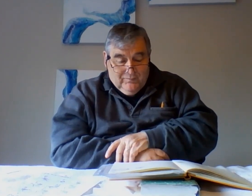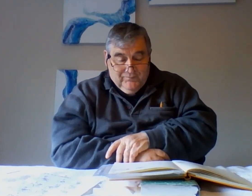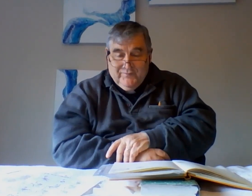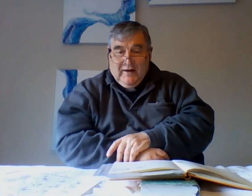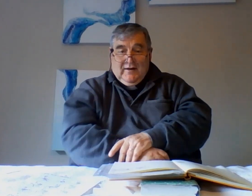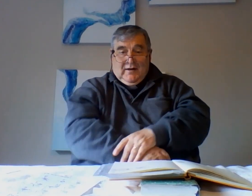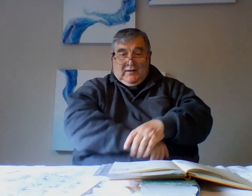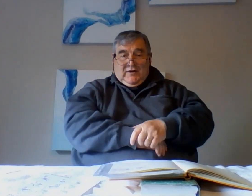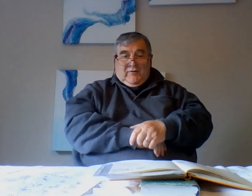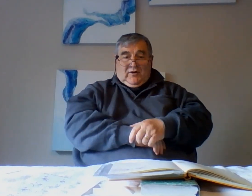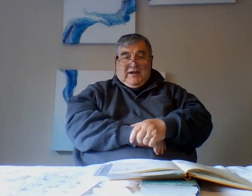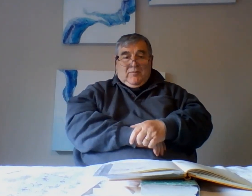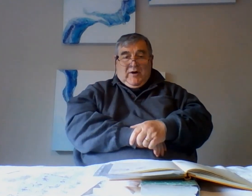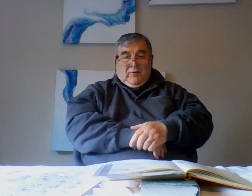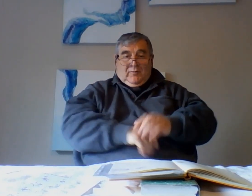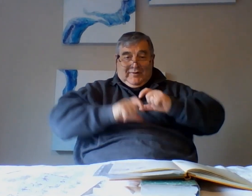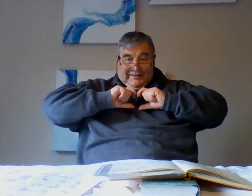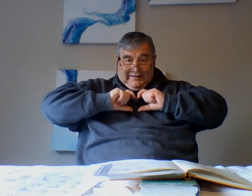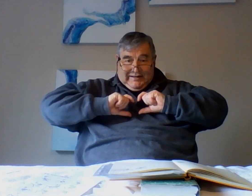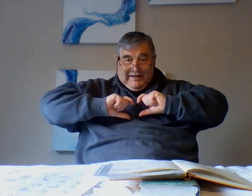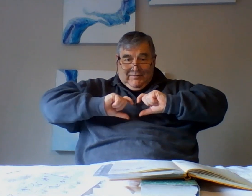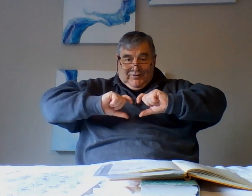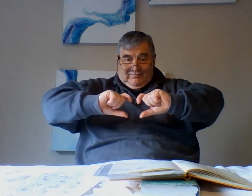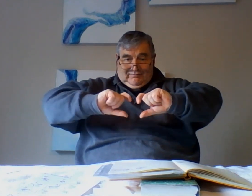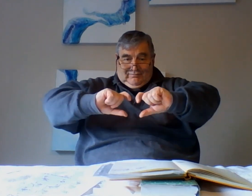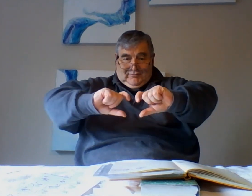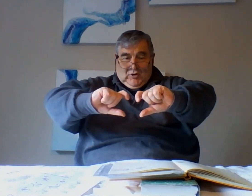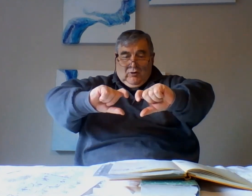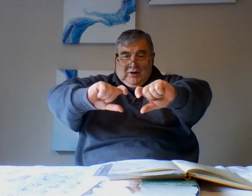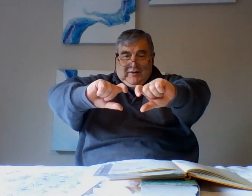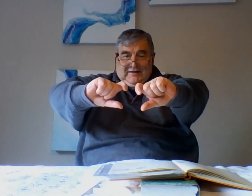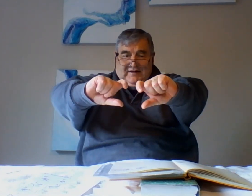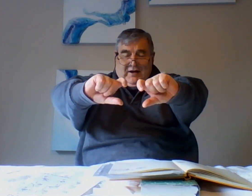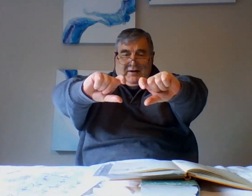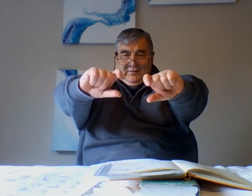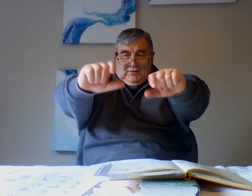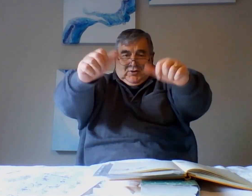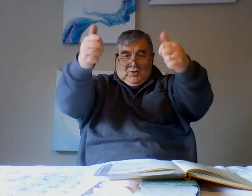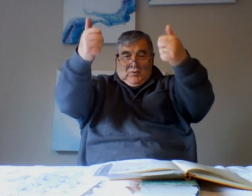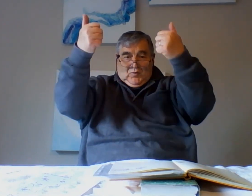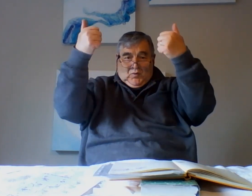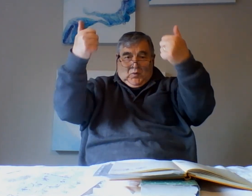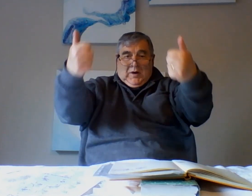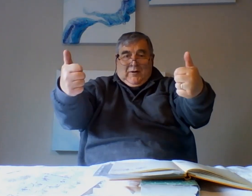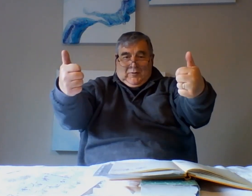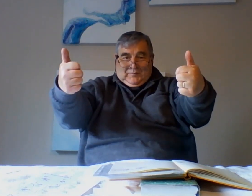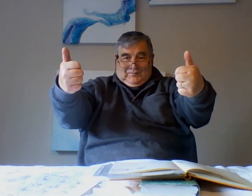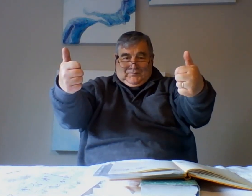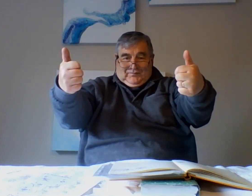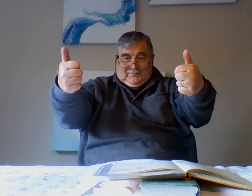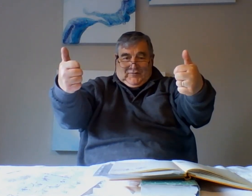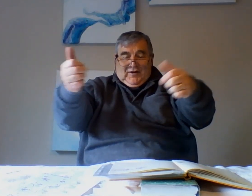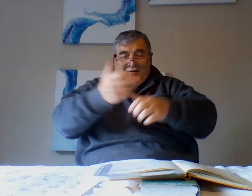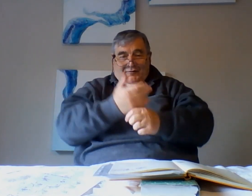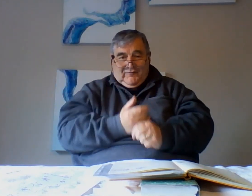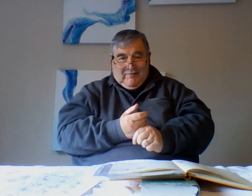useful. Then you've got 'keep well''. (signs) 'keep' , ongoing sign, 'well' (signs). Very